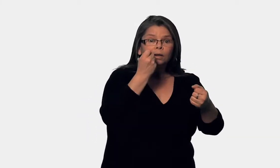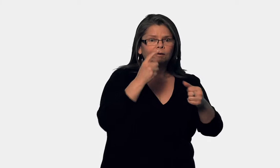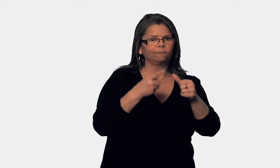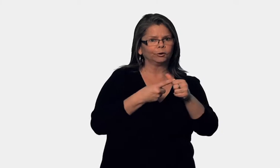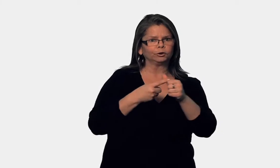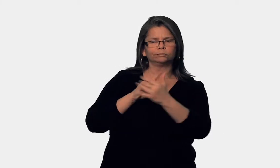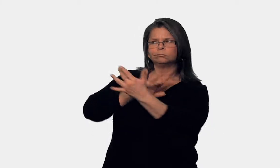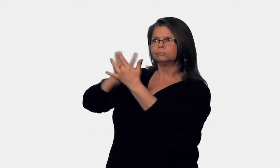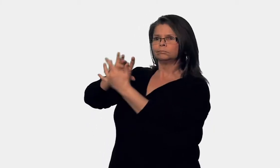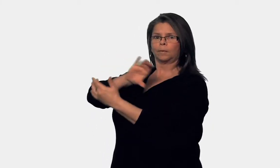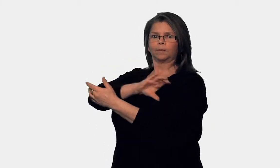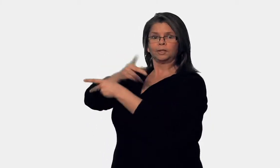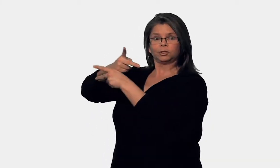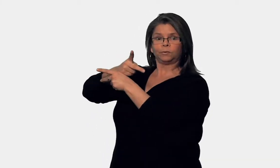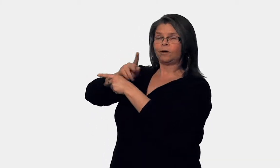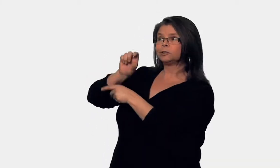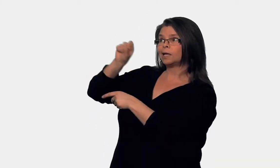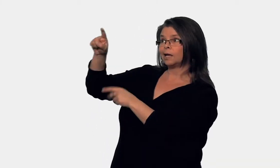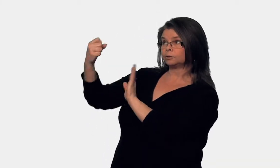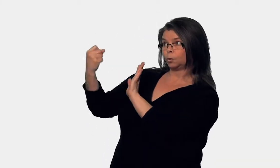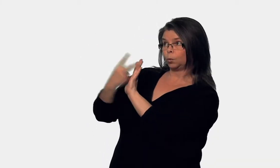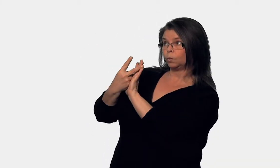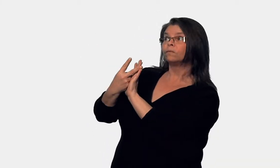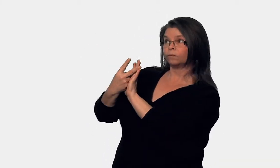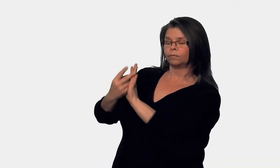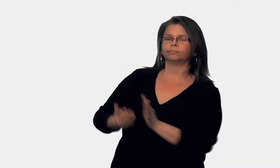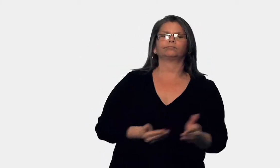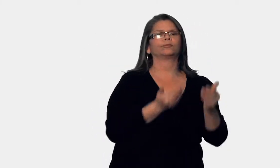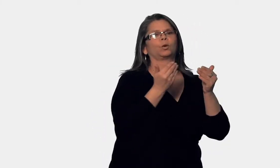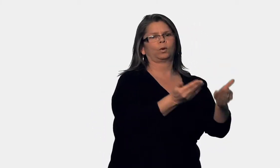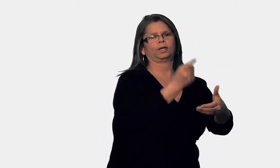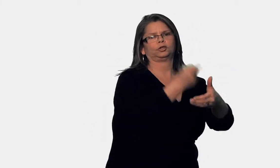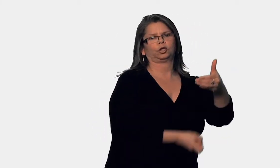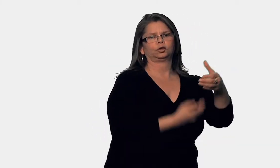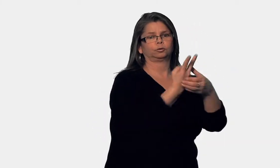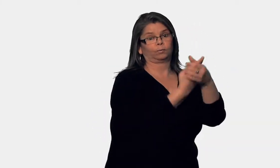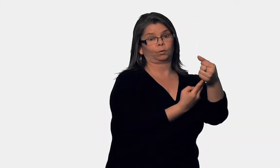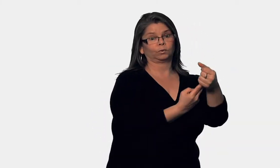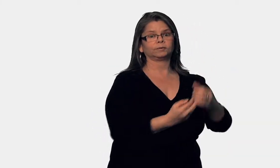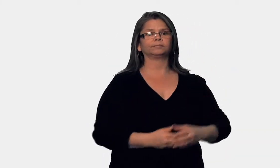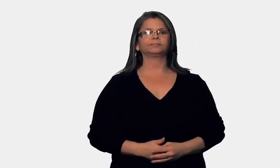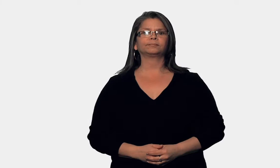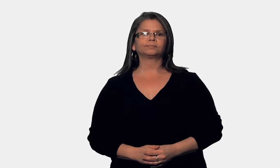if the police officer gets permission from the police supervisor.